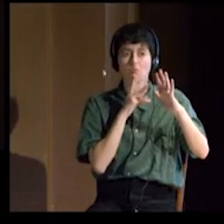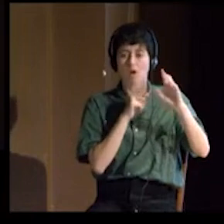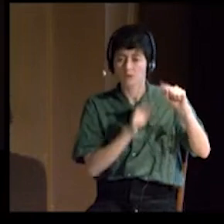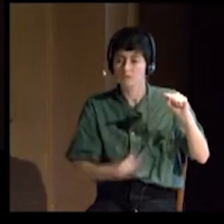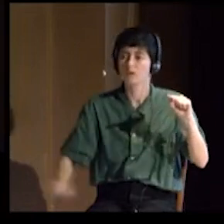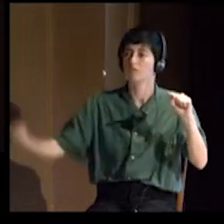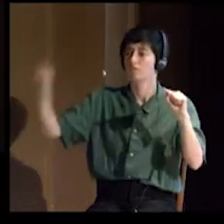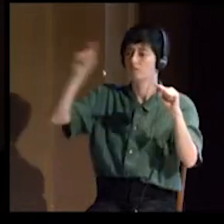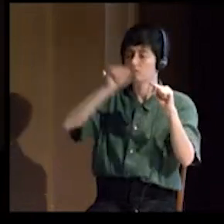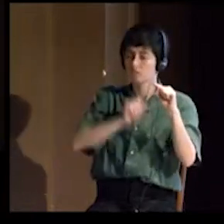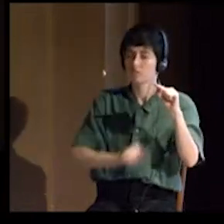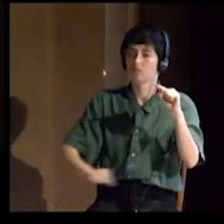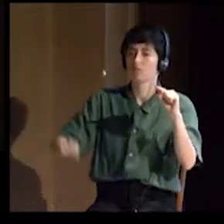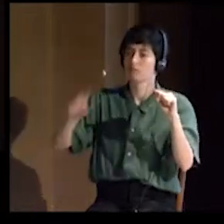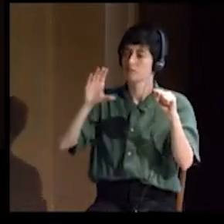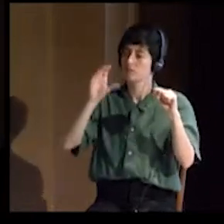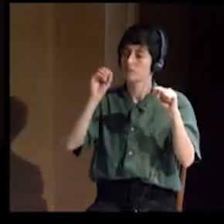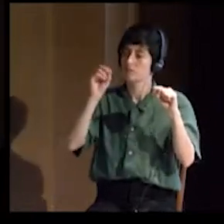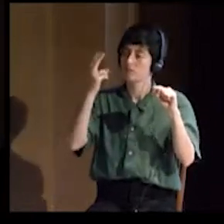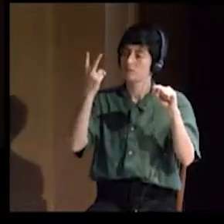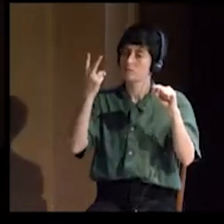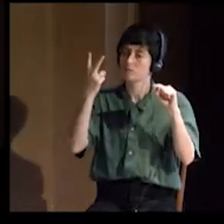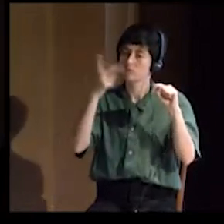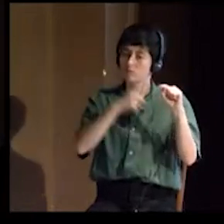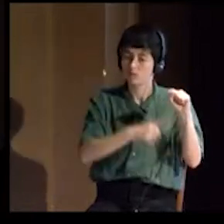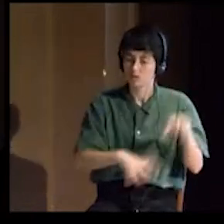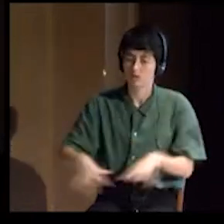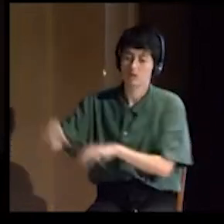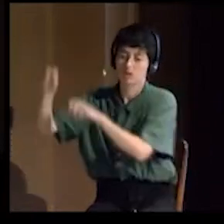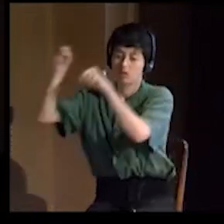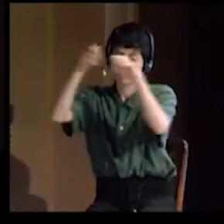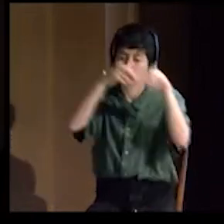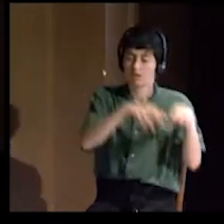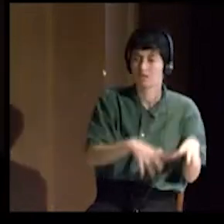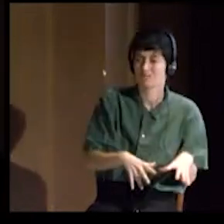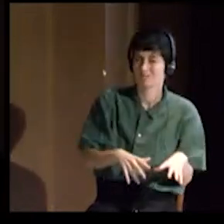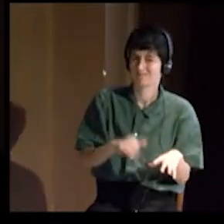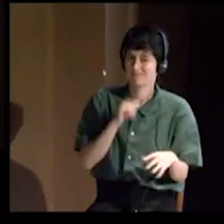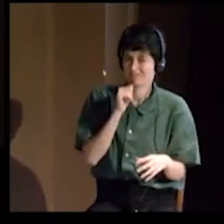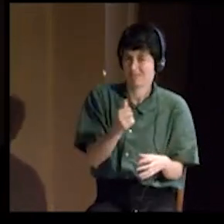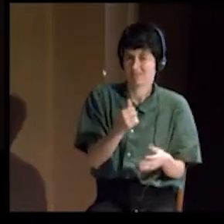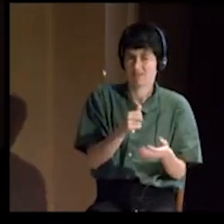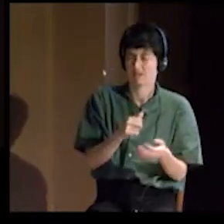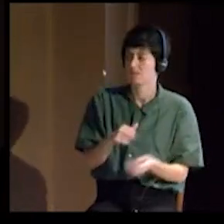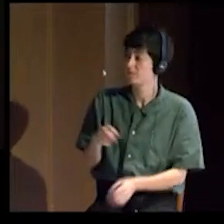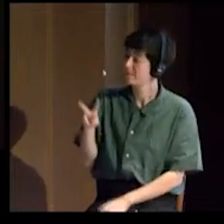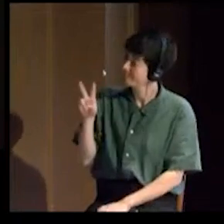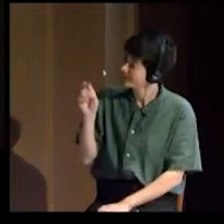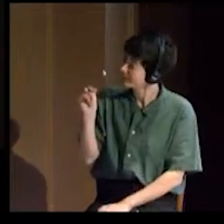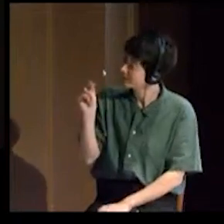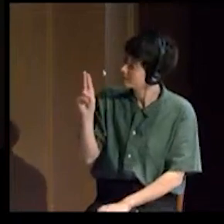But you can still get tectonics on like, like Venus has tectonics. And so they like, it just is looks different.